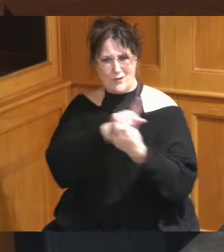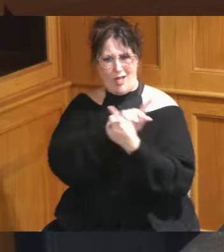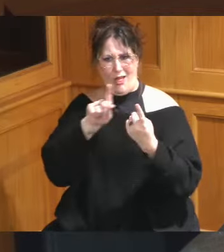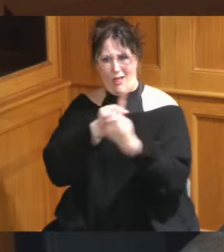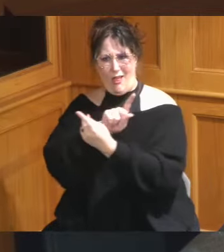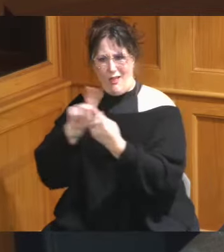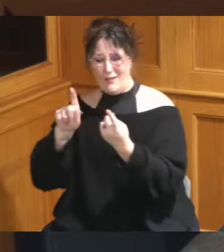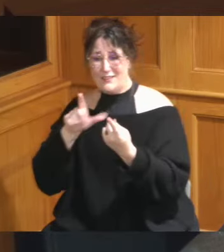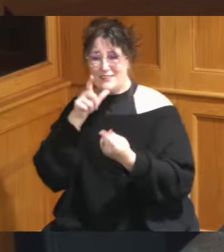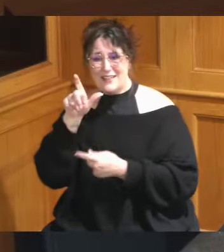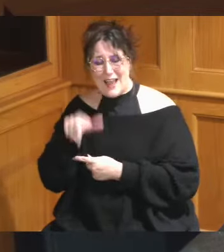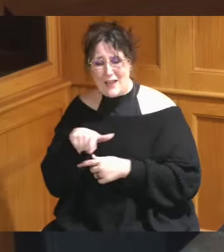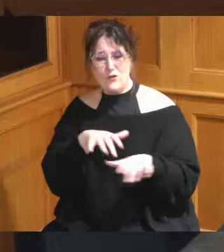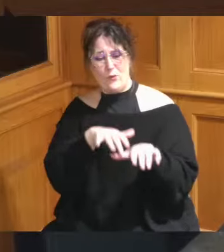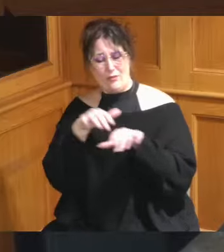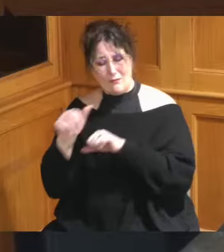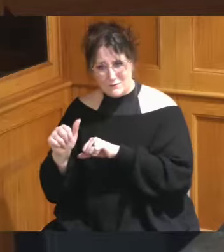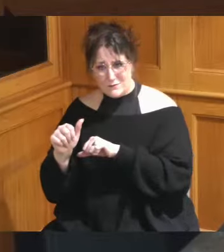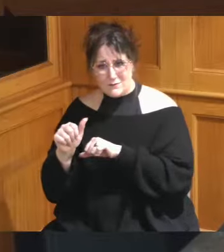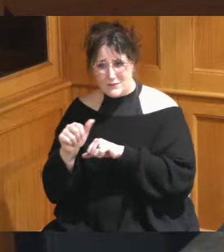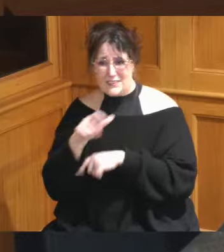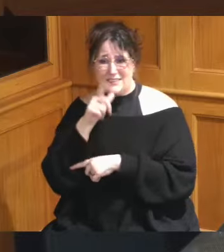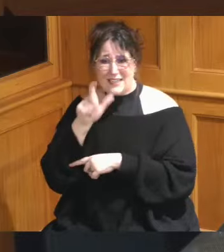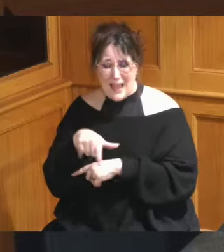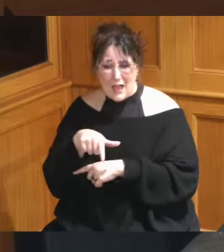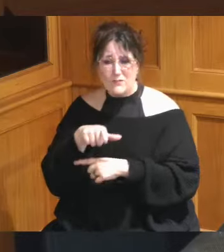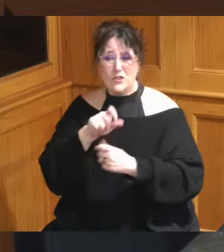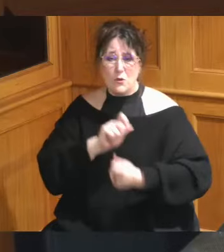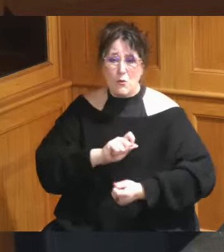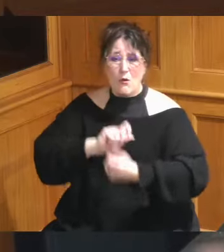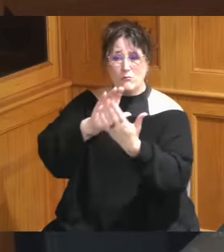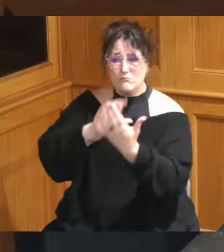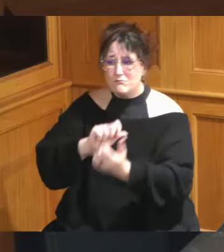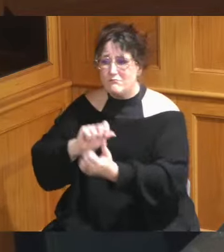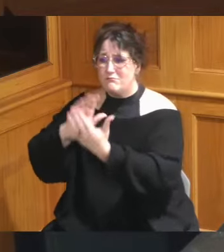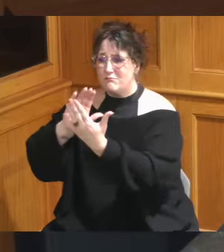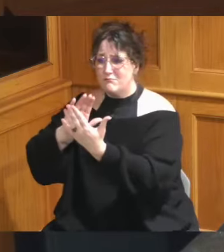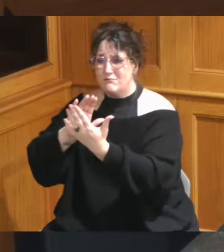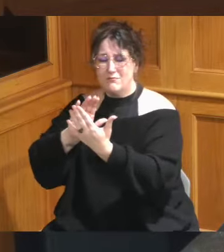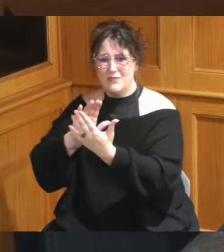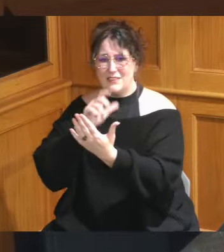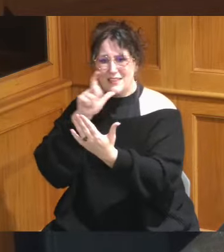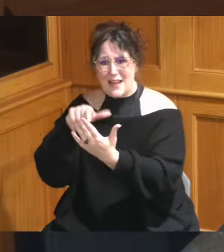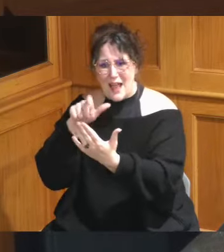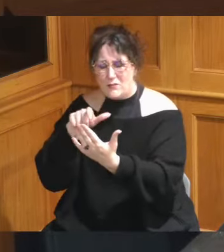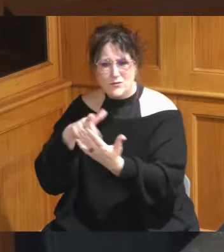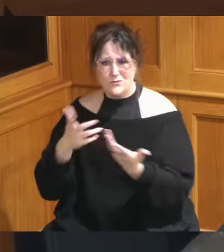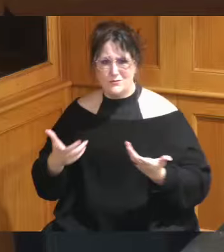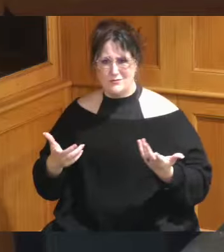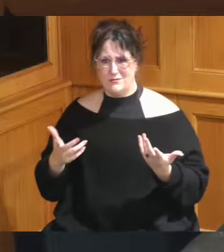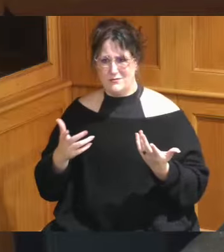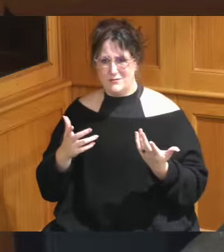didn't have to leave that stadium. They didn't have to go into these community. They ain't had to go out to Anderson Township hear what they had to say. They didn't have to go to Colerain